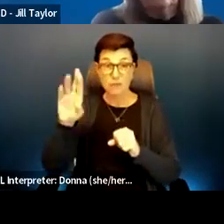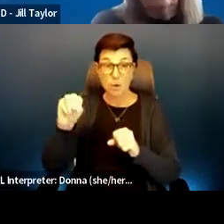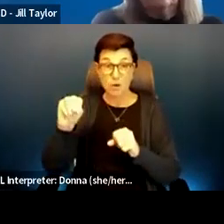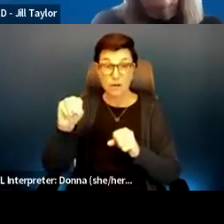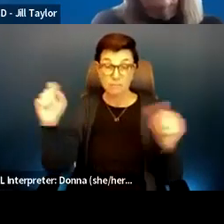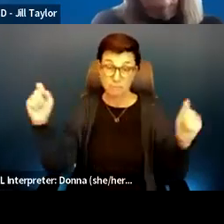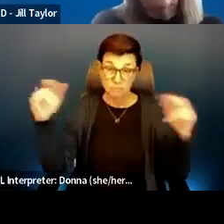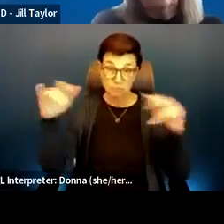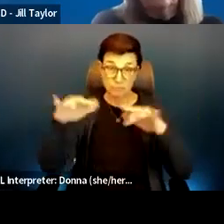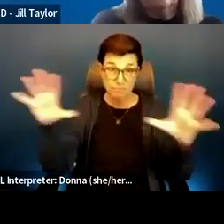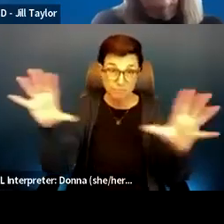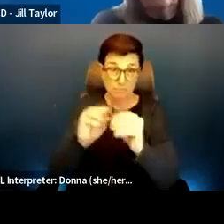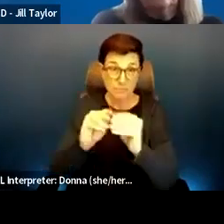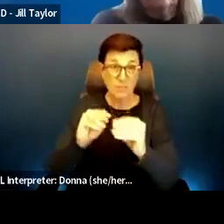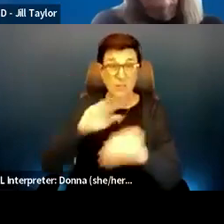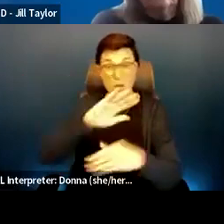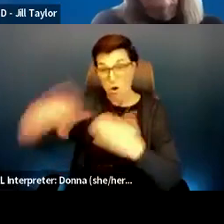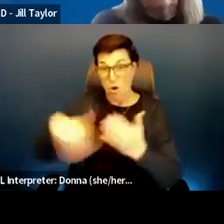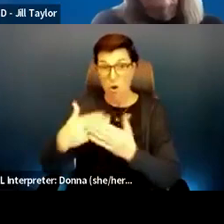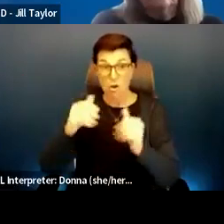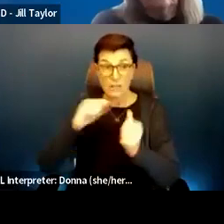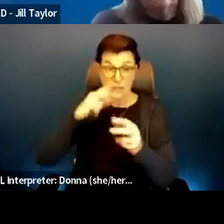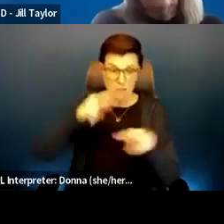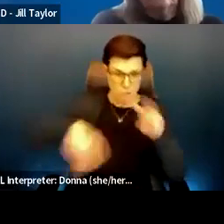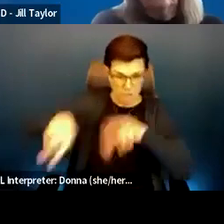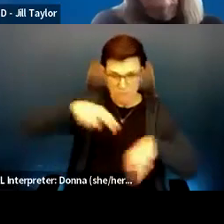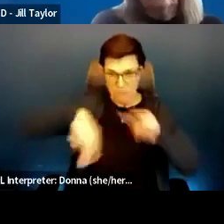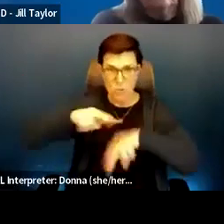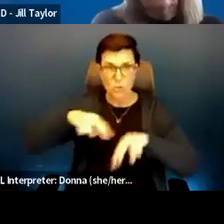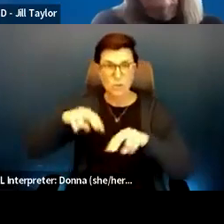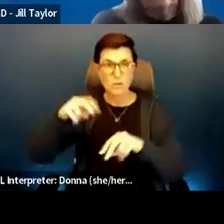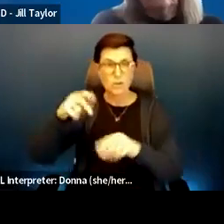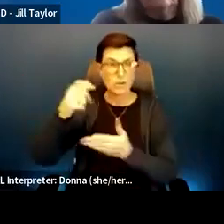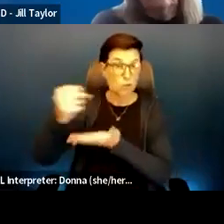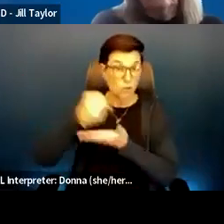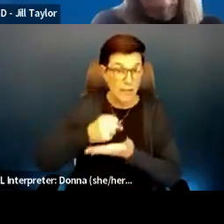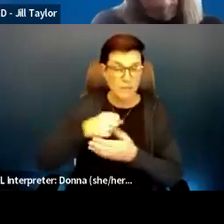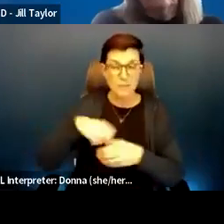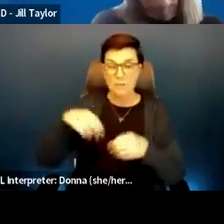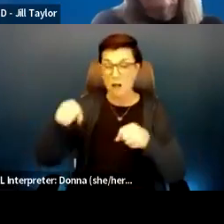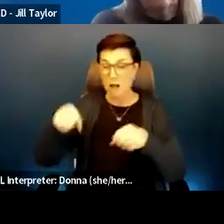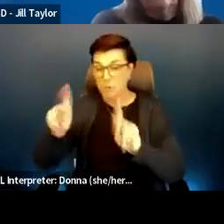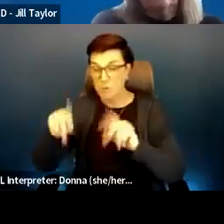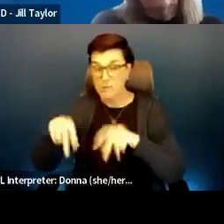and cooperative agreements and say, hey, where are there opportunities to really streamline how we're doing reporting?